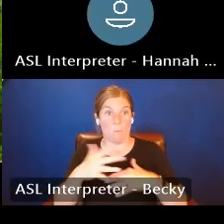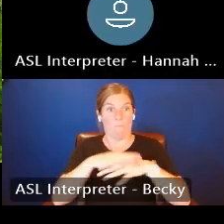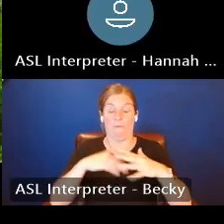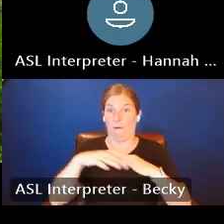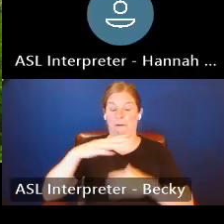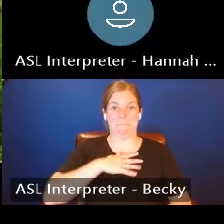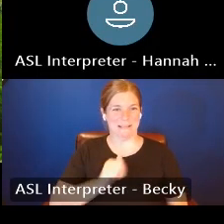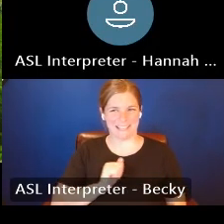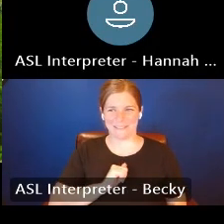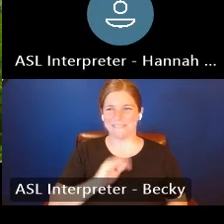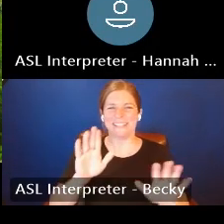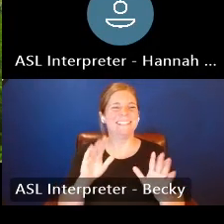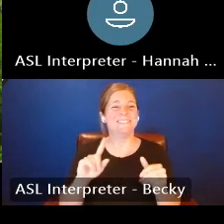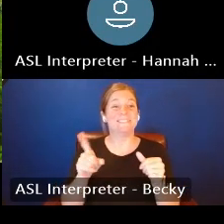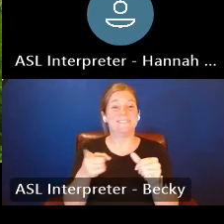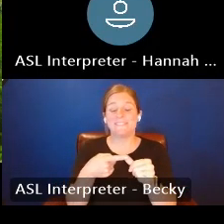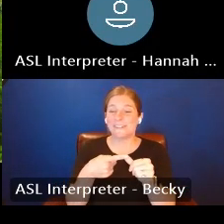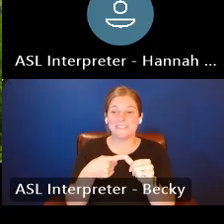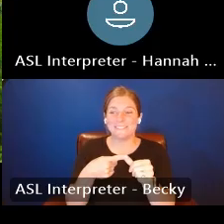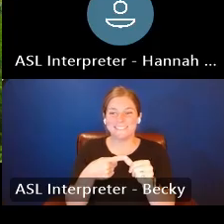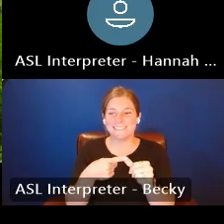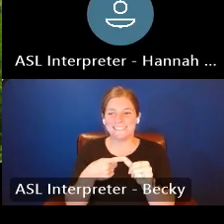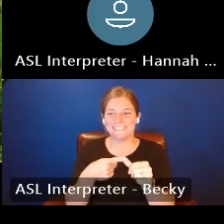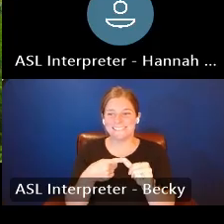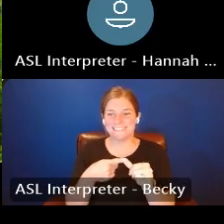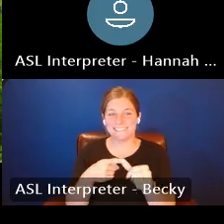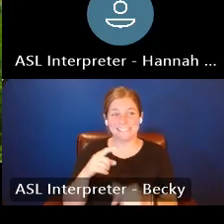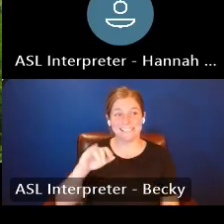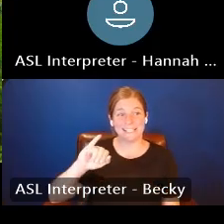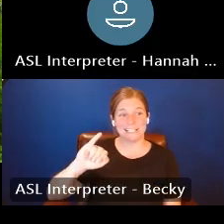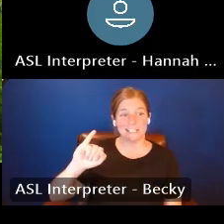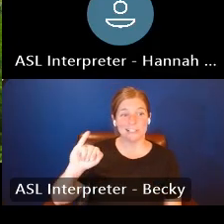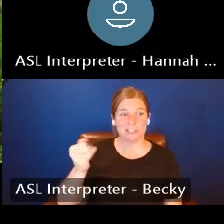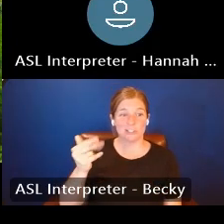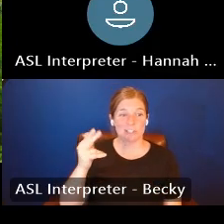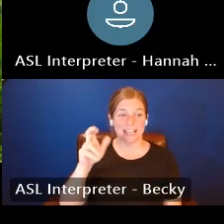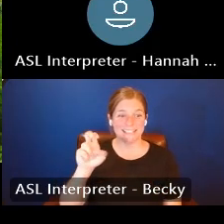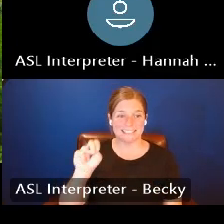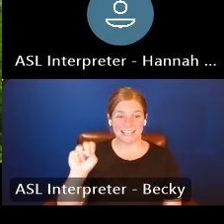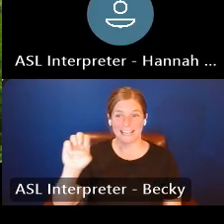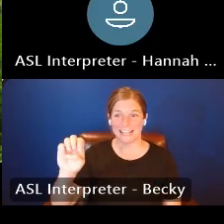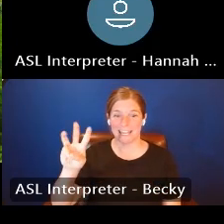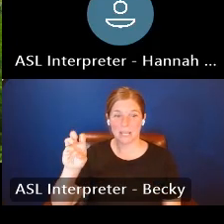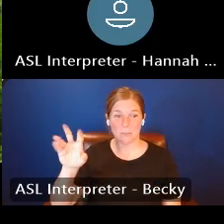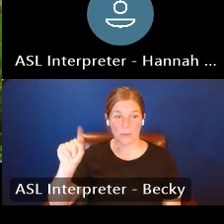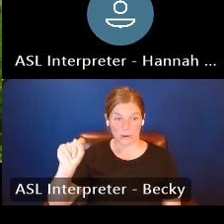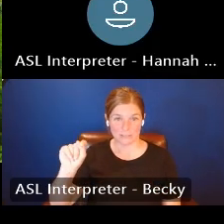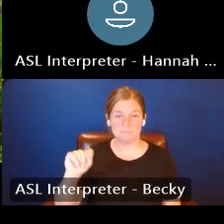So first of all, Jason Ewert is our GIS Application Analyst,